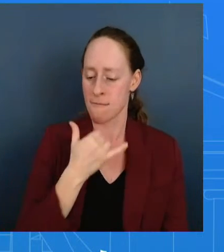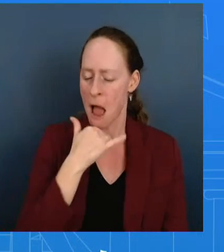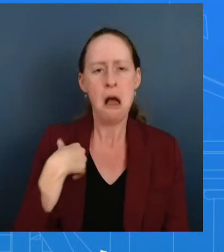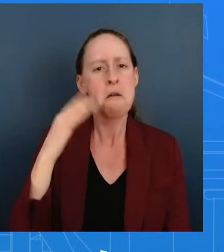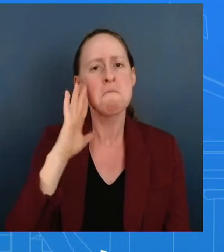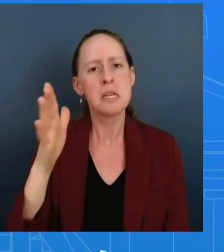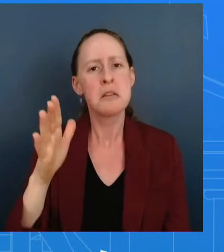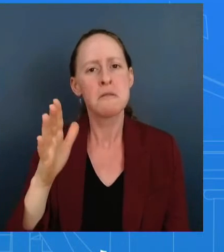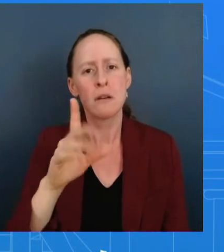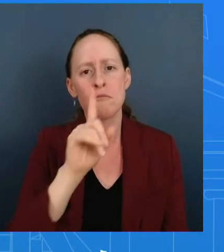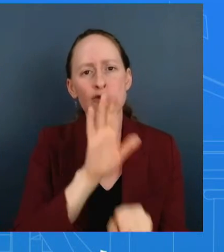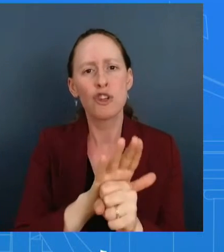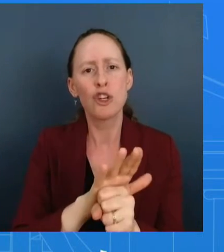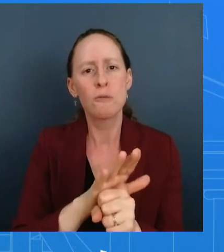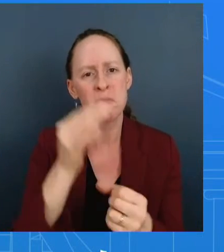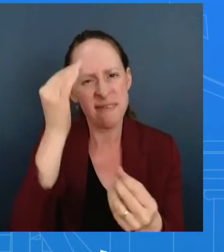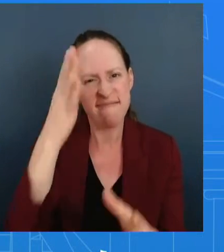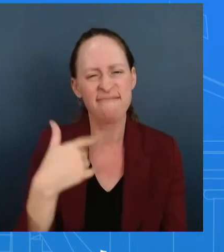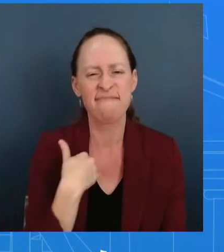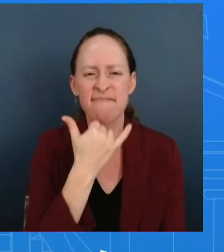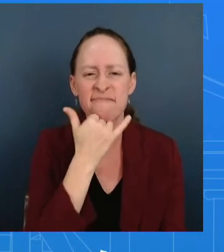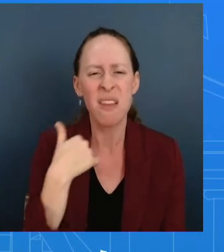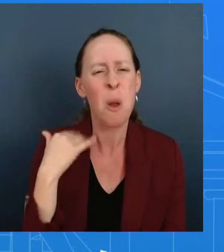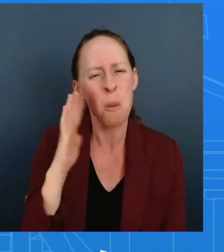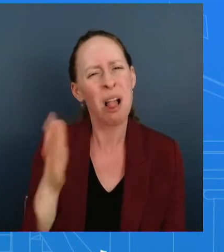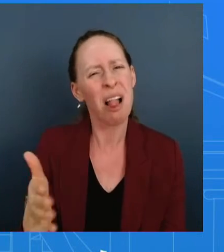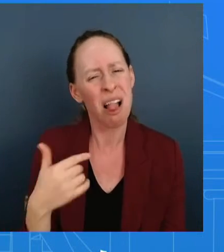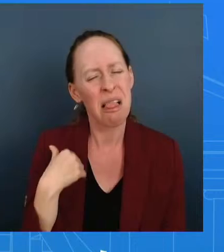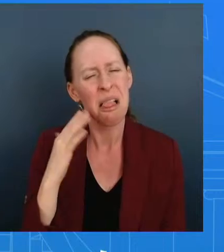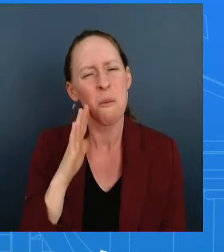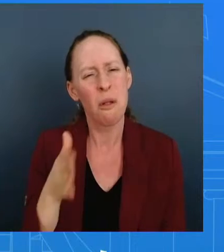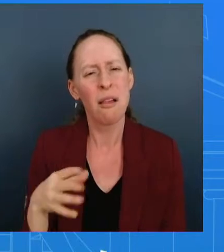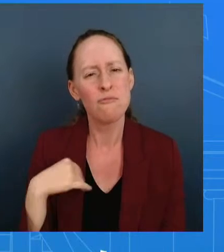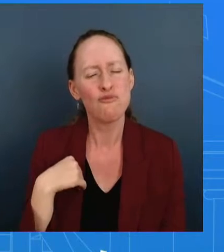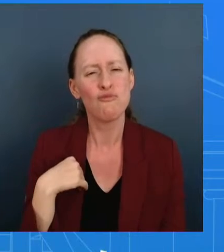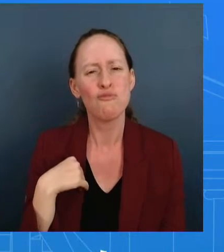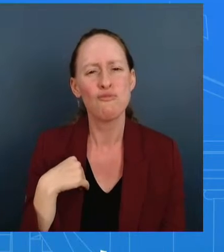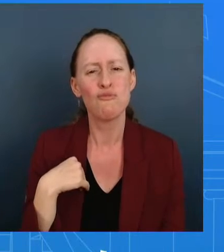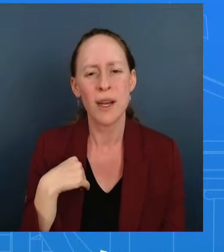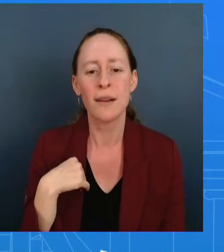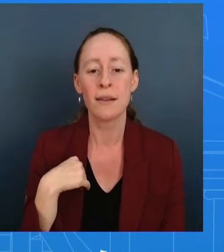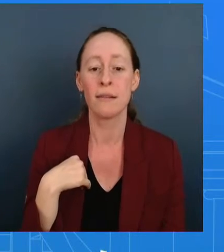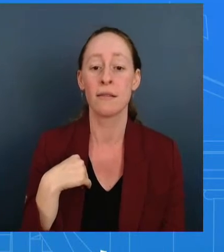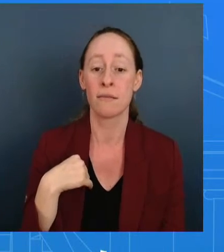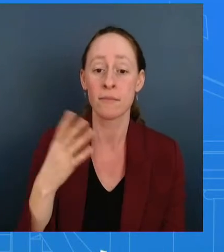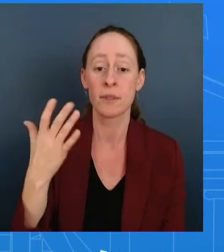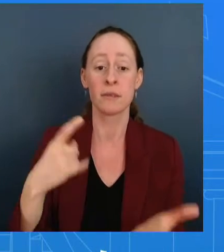At least I admit that. And sometimes I don't have the information. And I will always, always admit that.